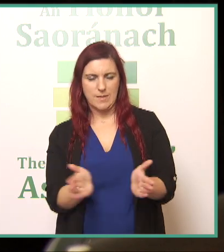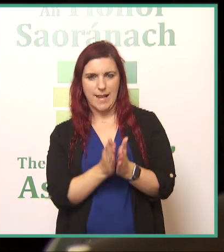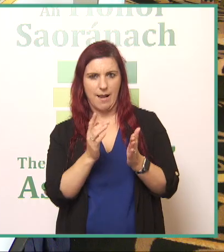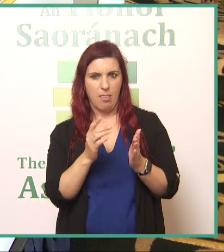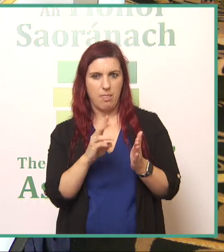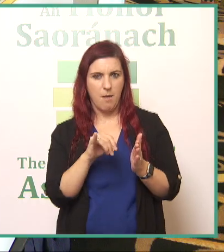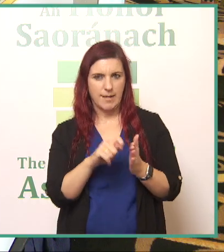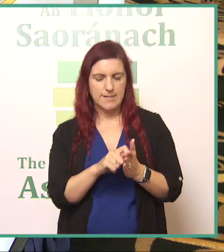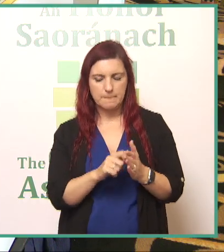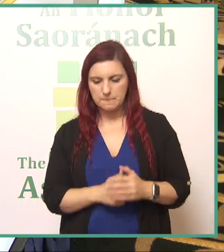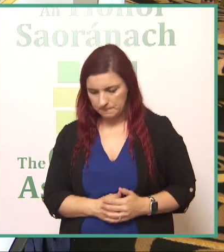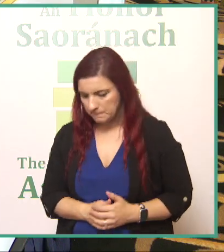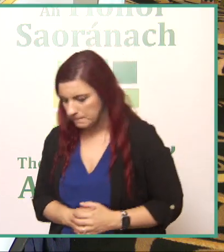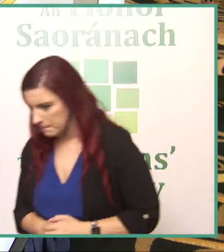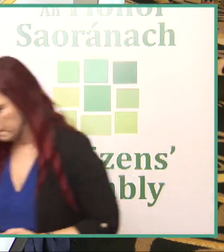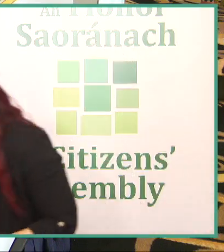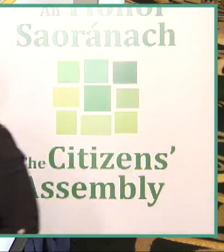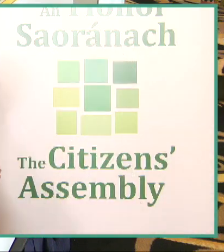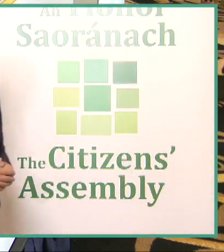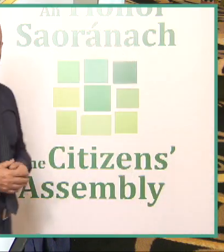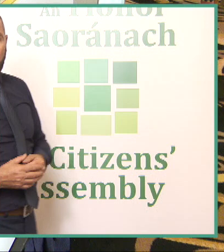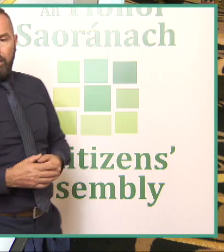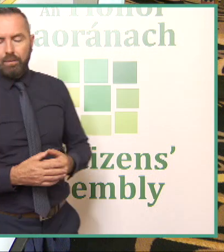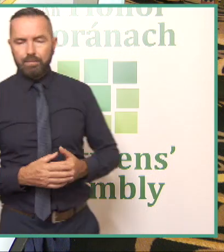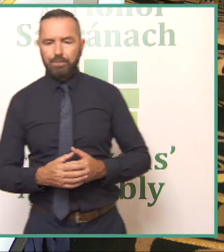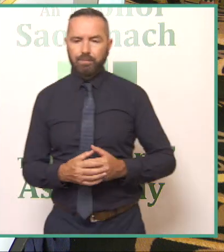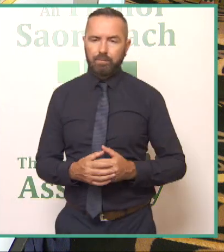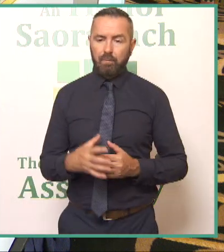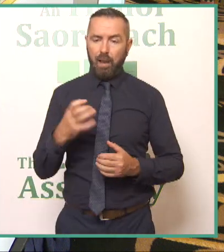we have some indications aside from the biodiversity we're building into the sword